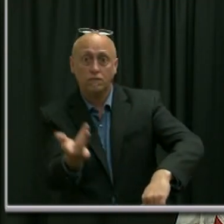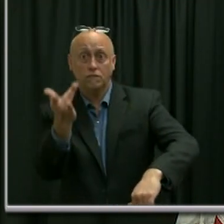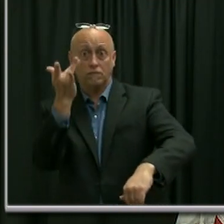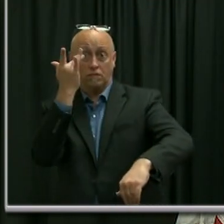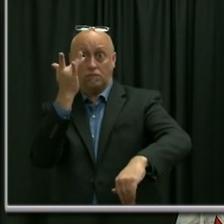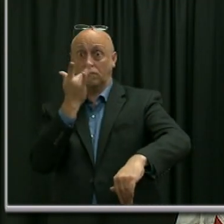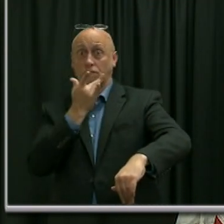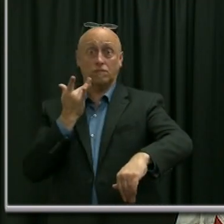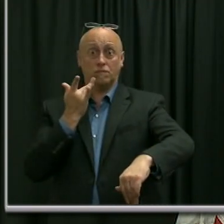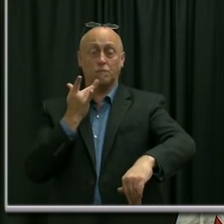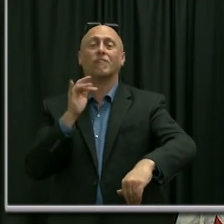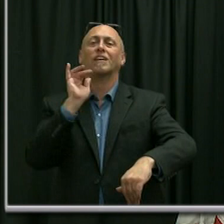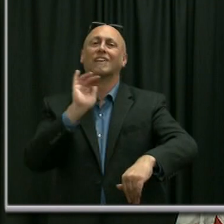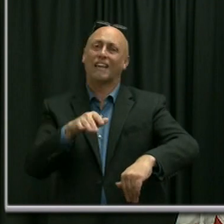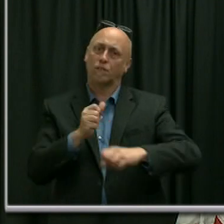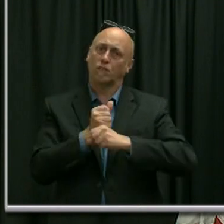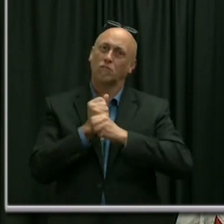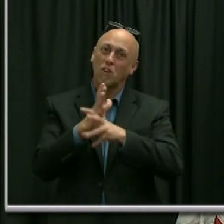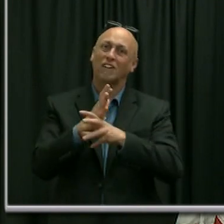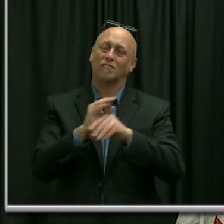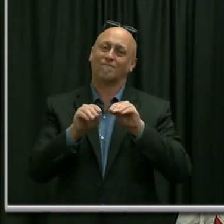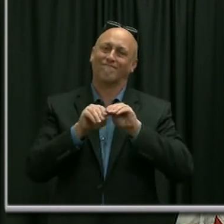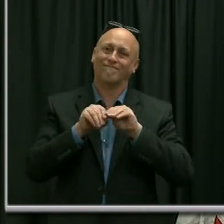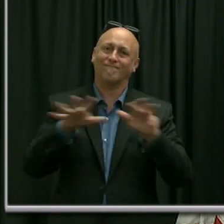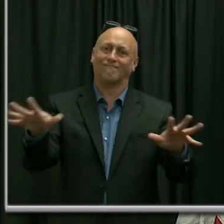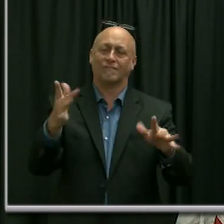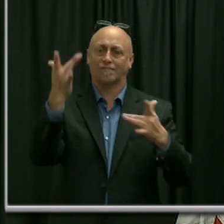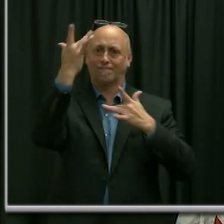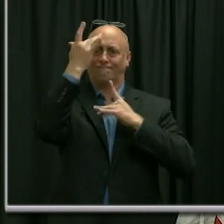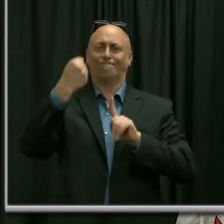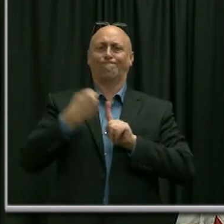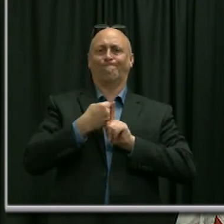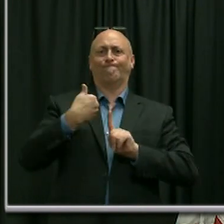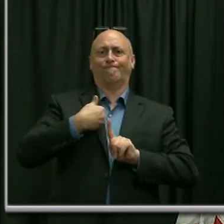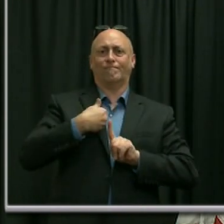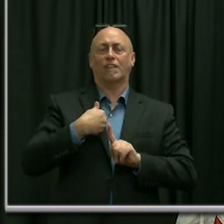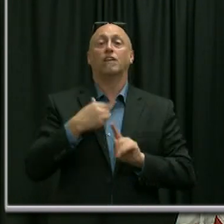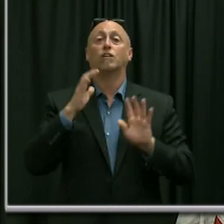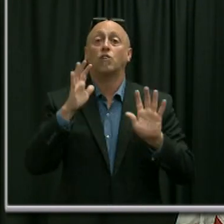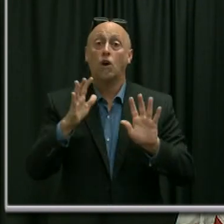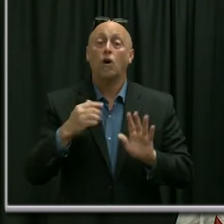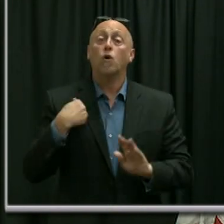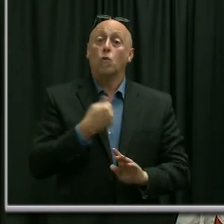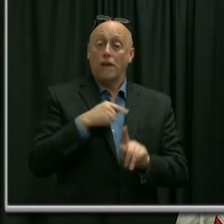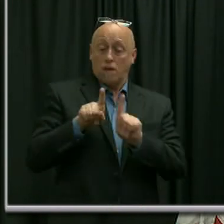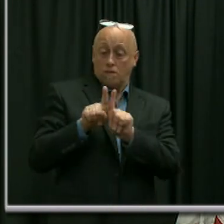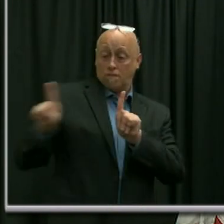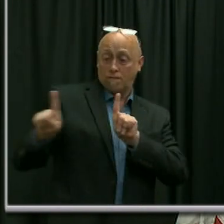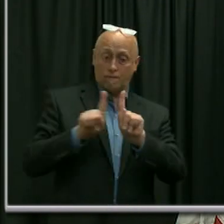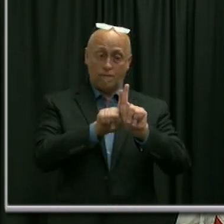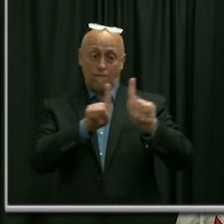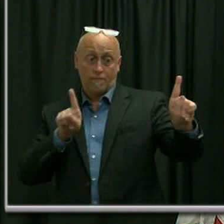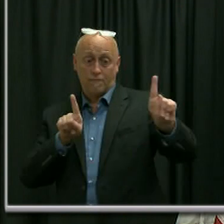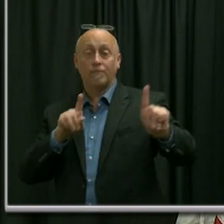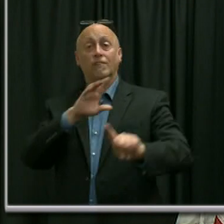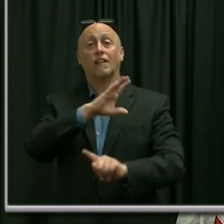ZONE YOU CAN IN FACT IN FACT YOURSELF WITH THE VIRUS SO BY SOCIAL DISTANCING. AND BY